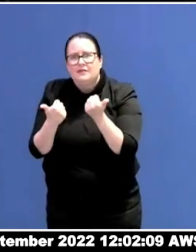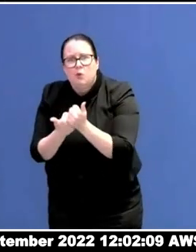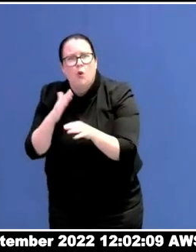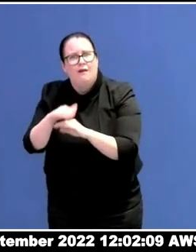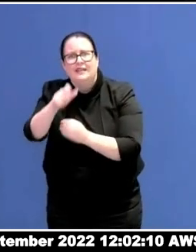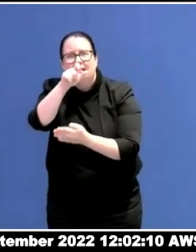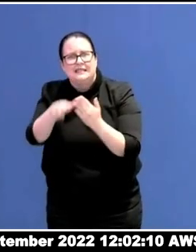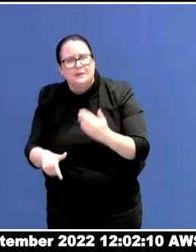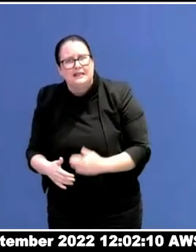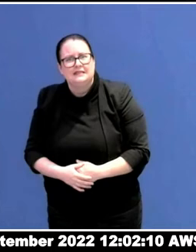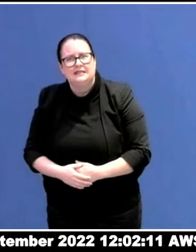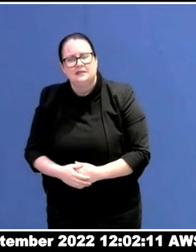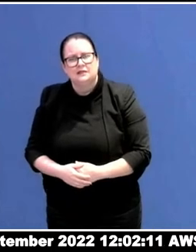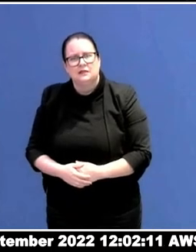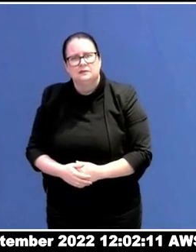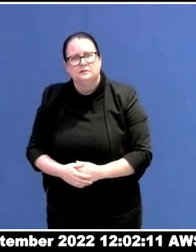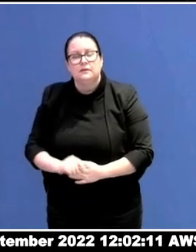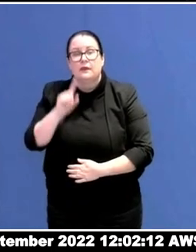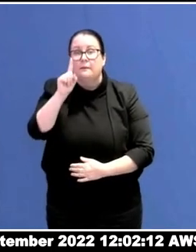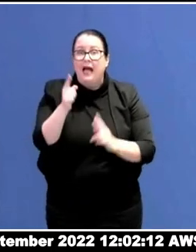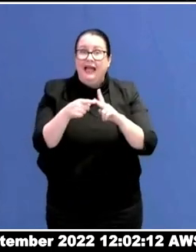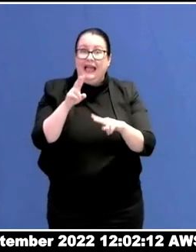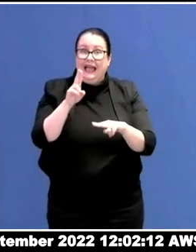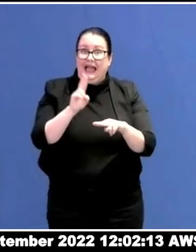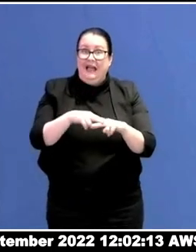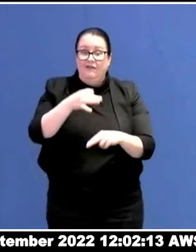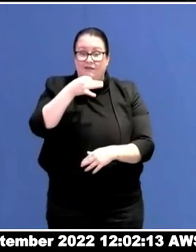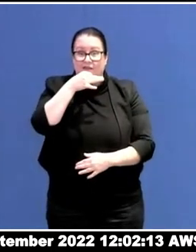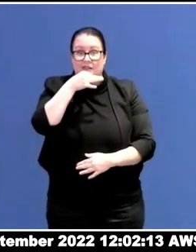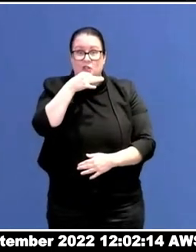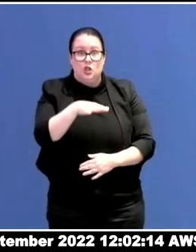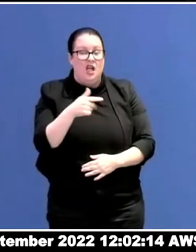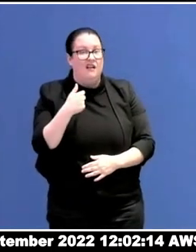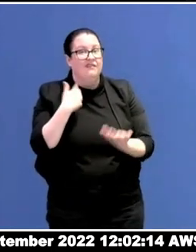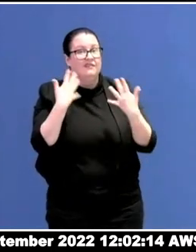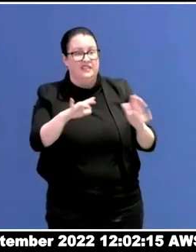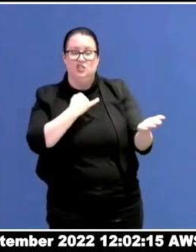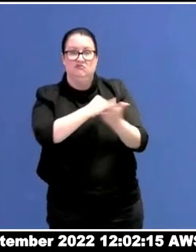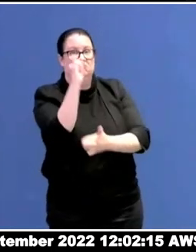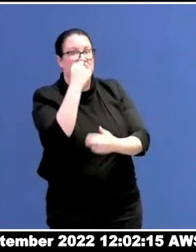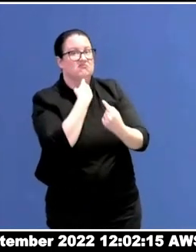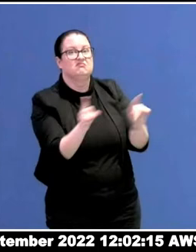But the other thing, if a child - and this has been one of the criticisms - if a child